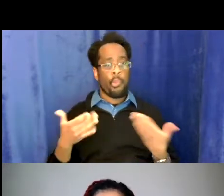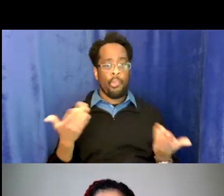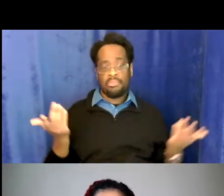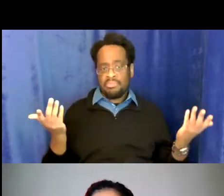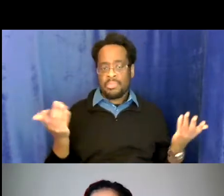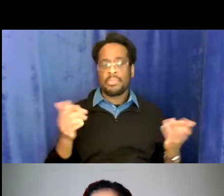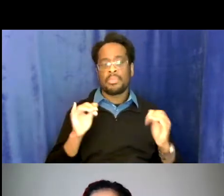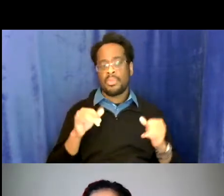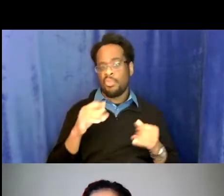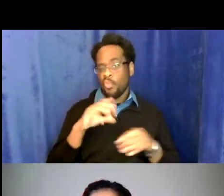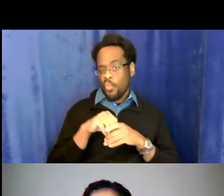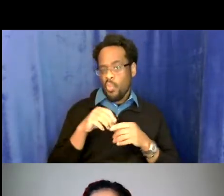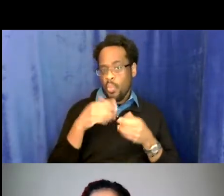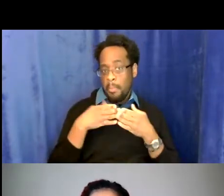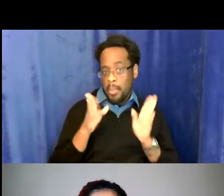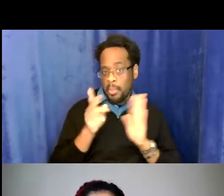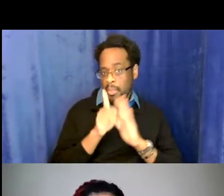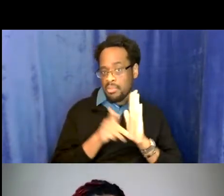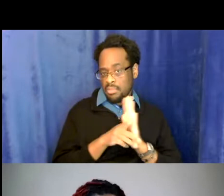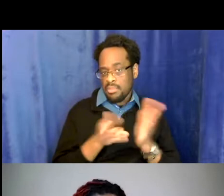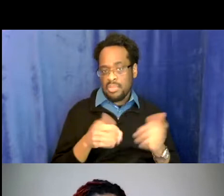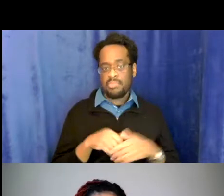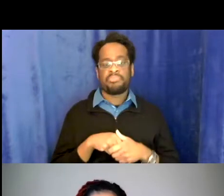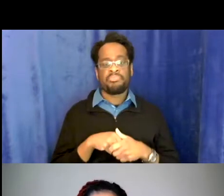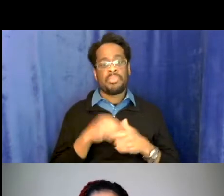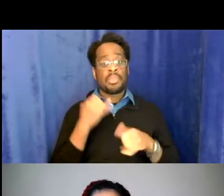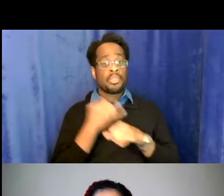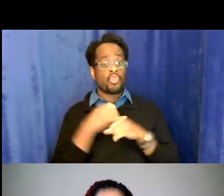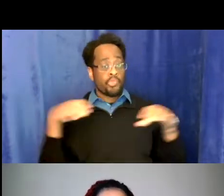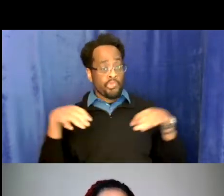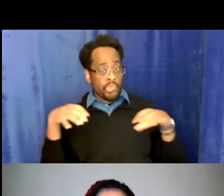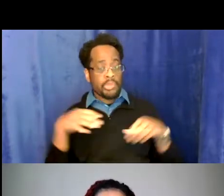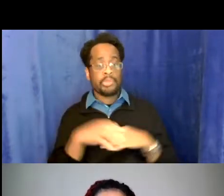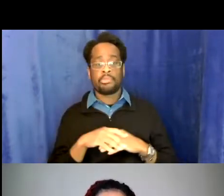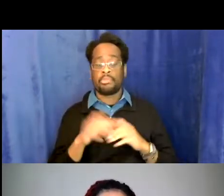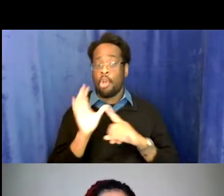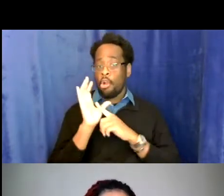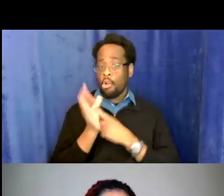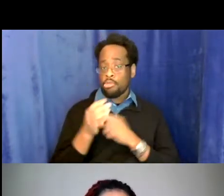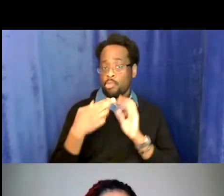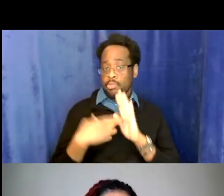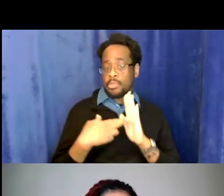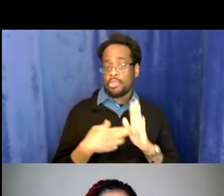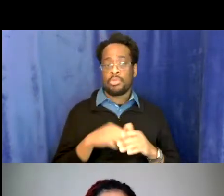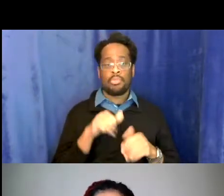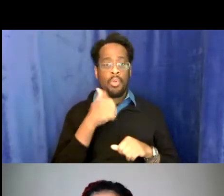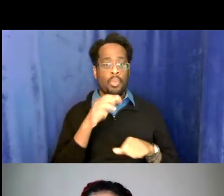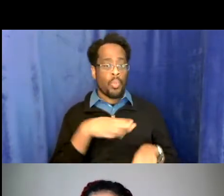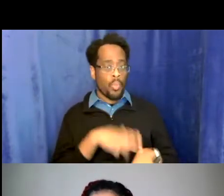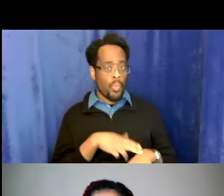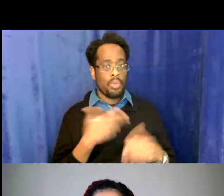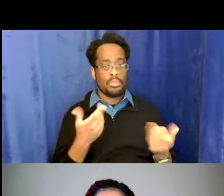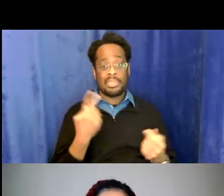in this manner. A lot of it you don't even notice: general public, and policies, the institutions